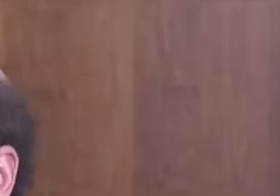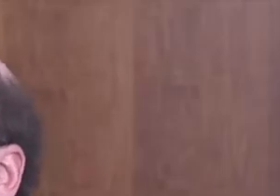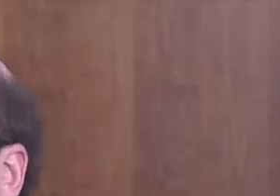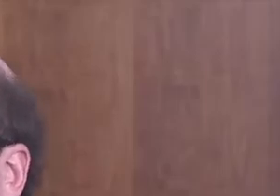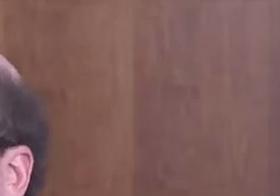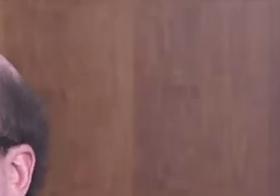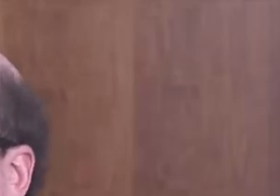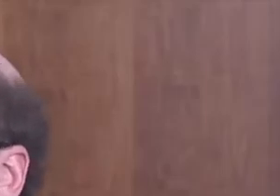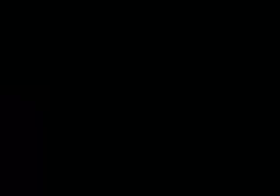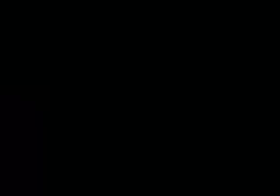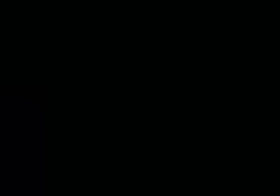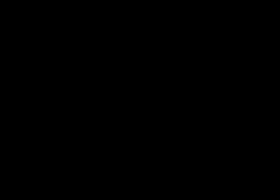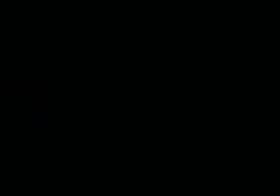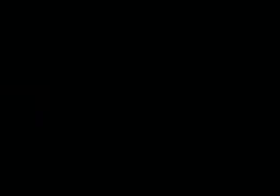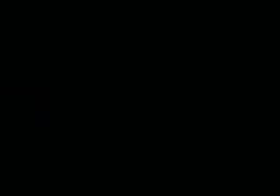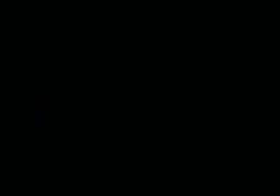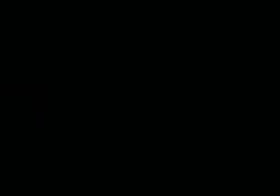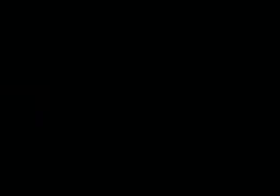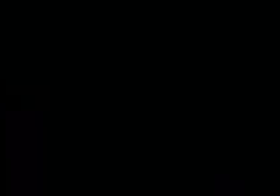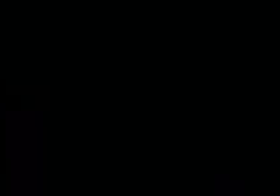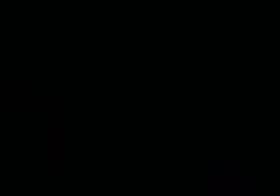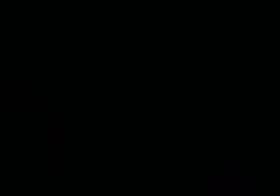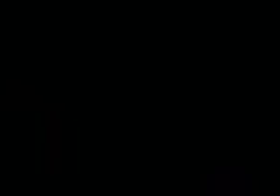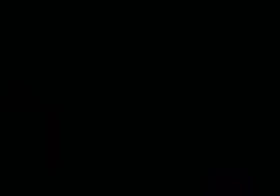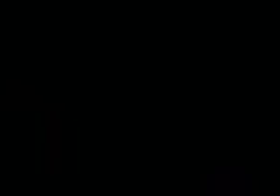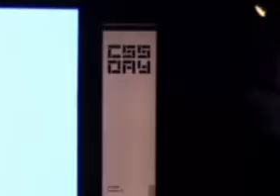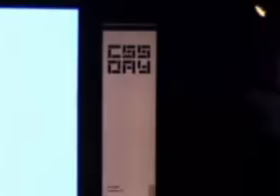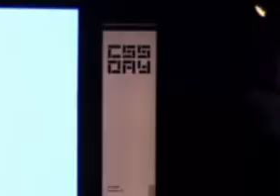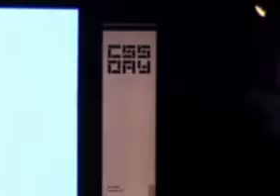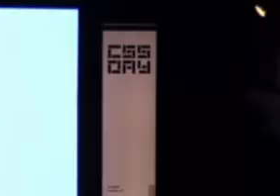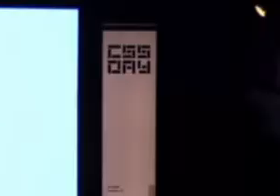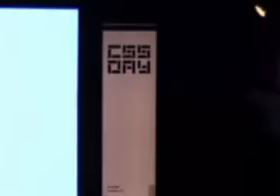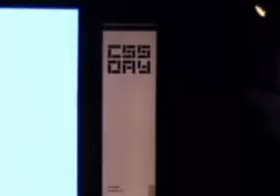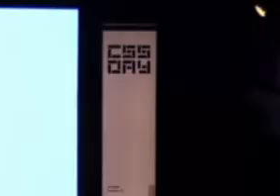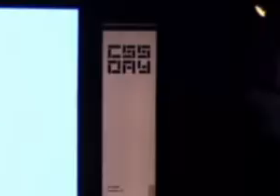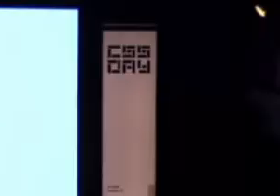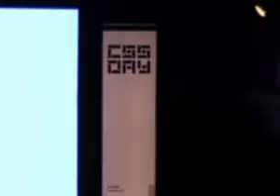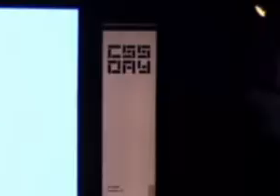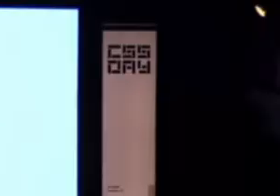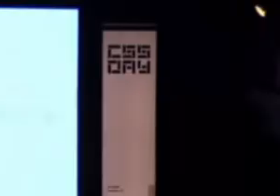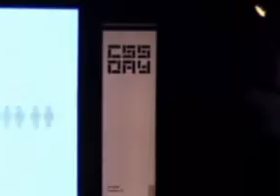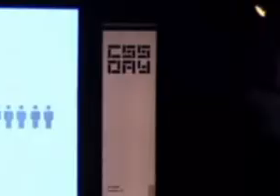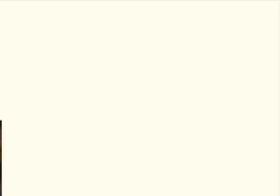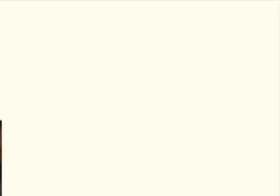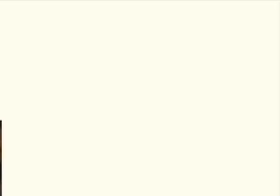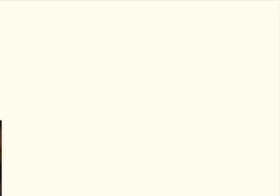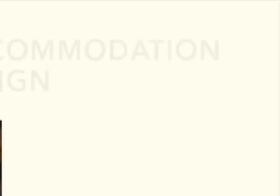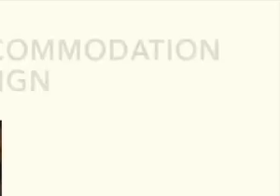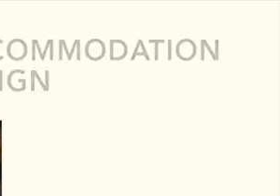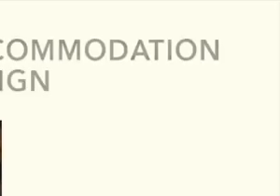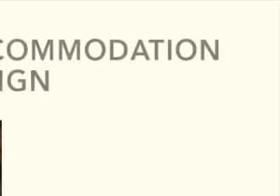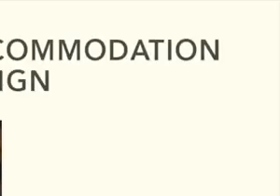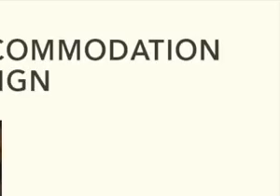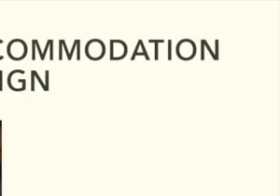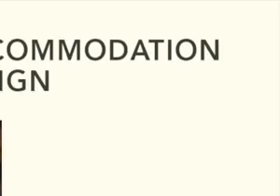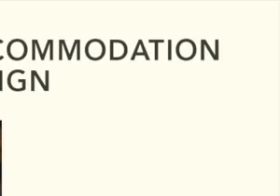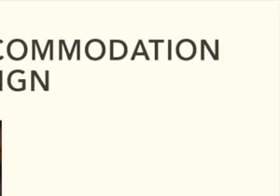keynote speaker and Maker of Awesomeness, Jared Spool, Co-CEO of Center Centre with